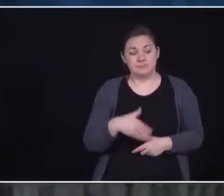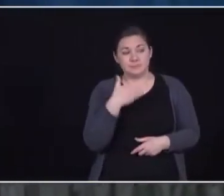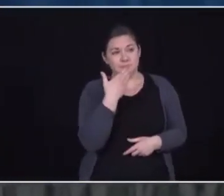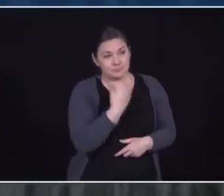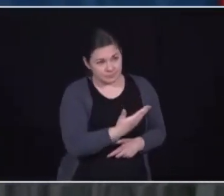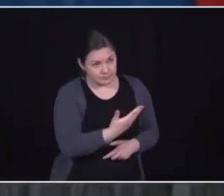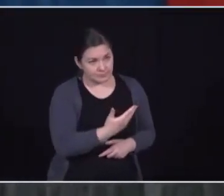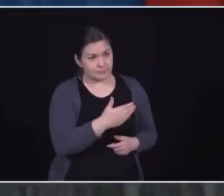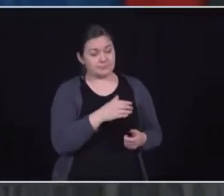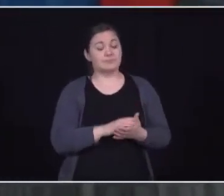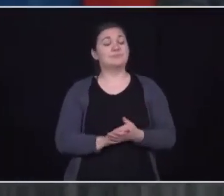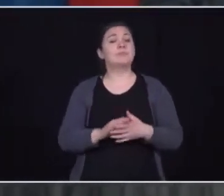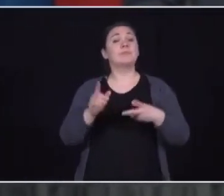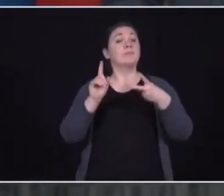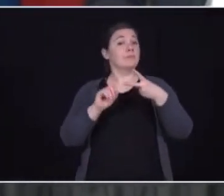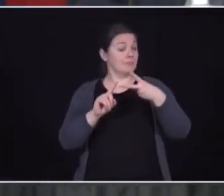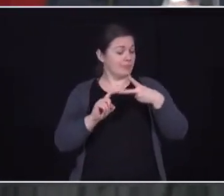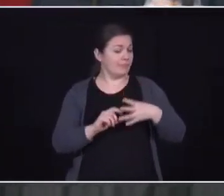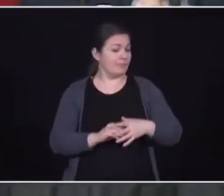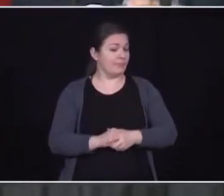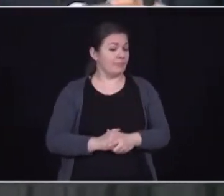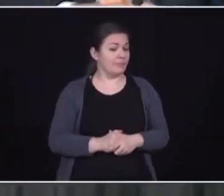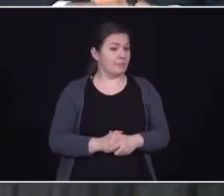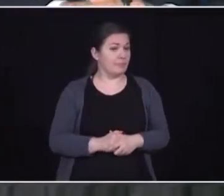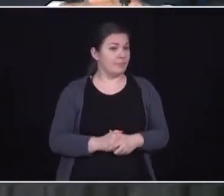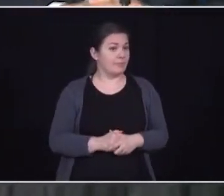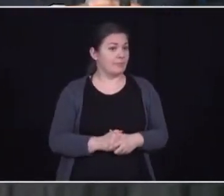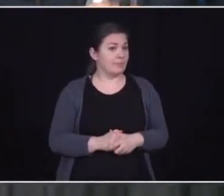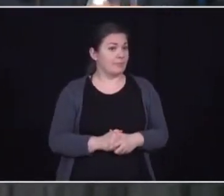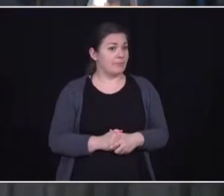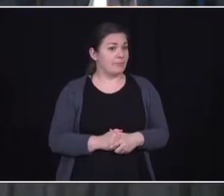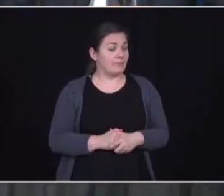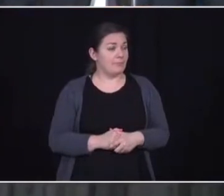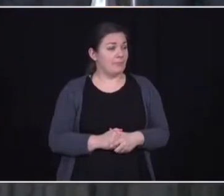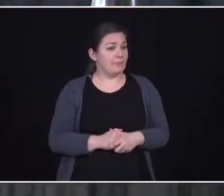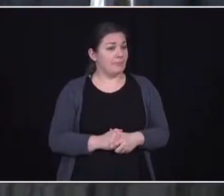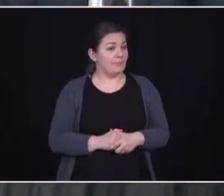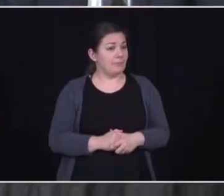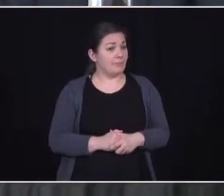priority which is a very high vulnerable population. Volatile follow-up